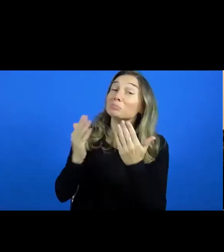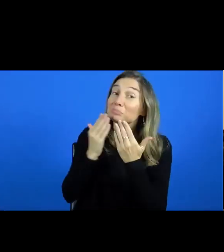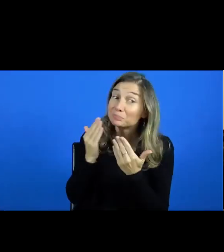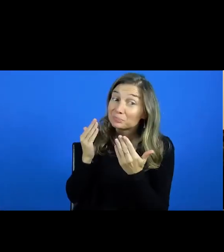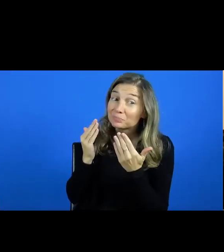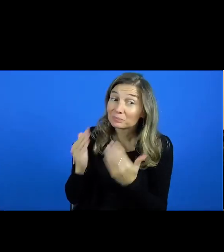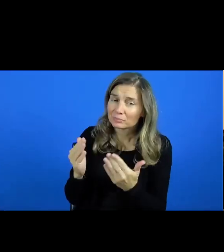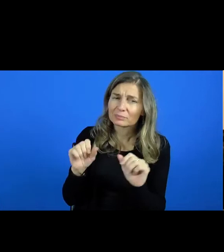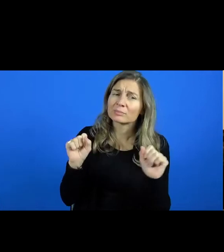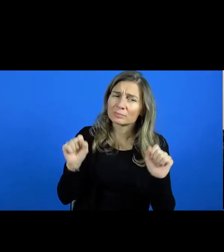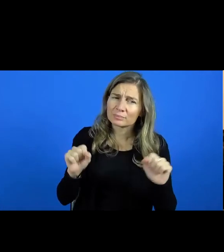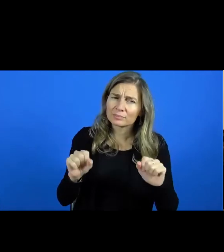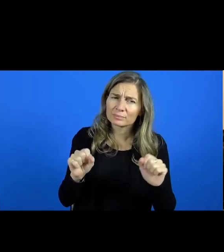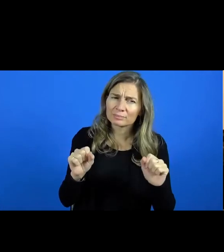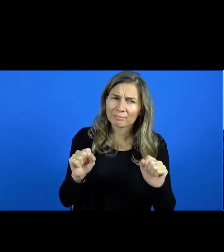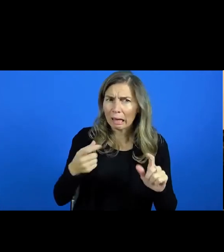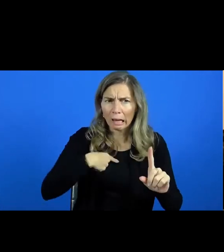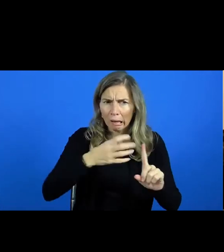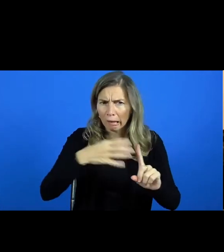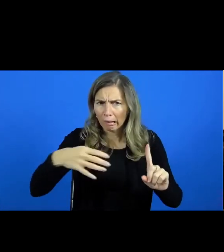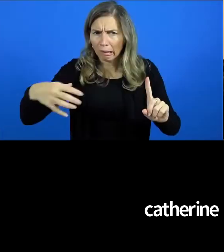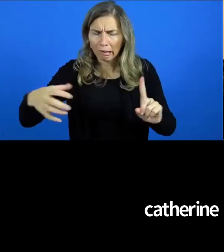If I speak too much or too quick let me know, please.